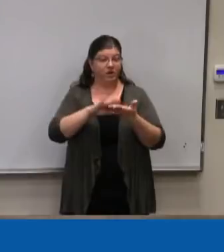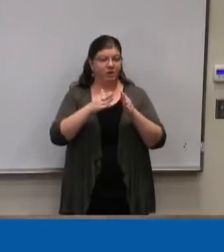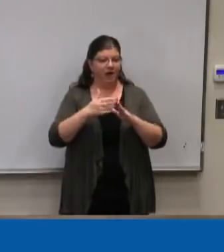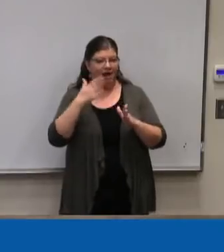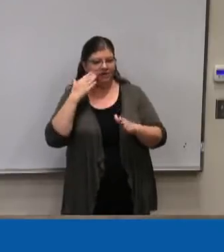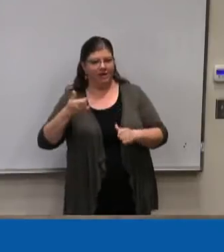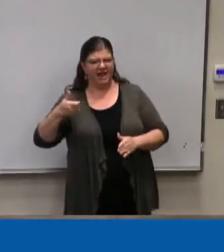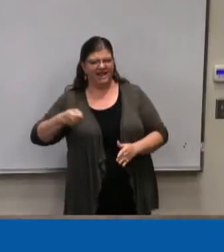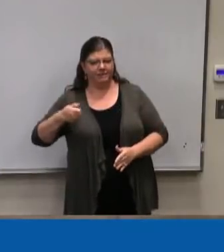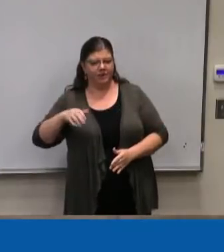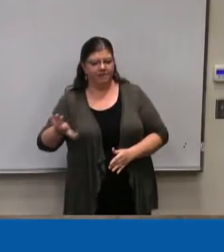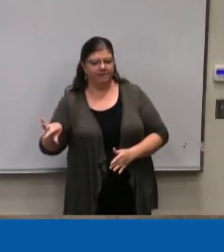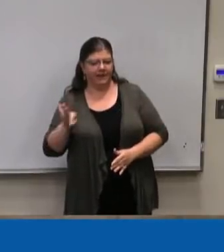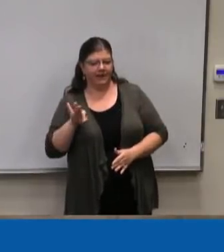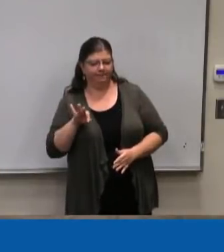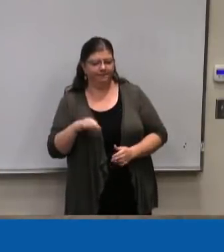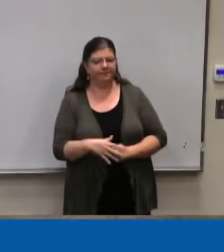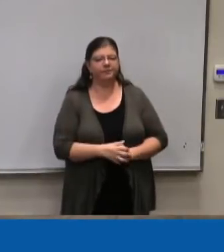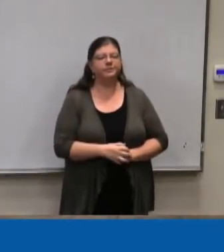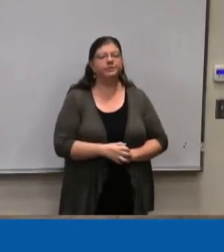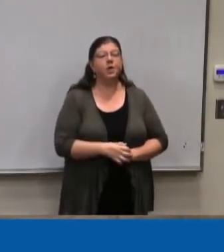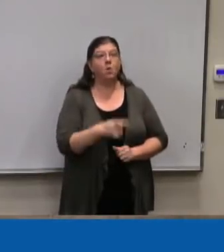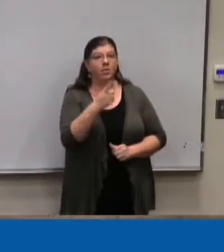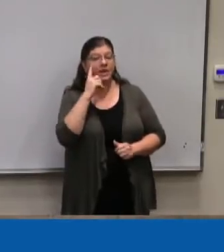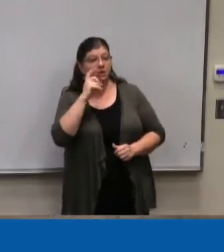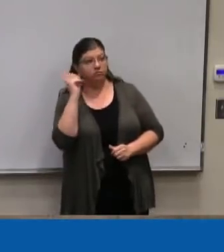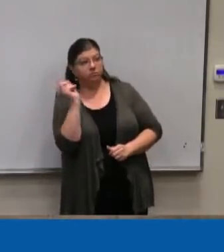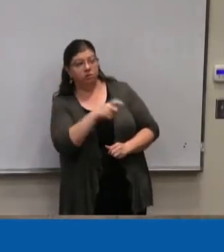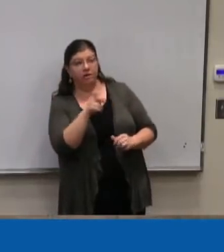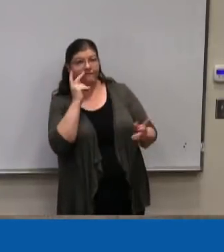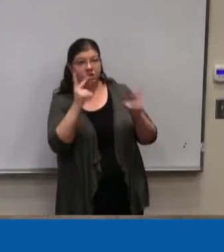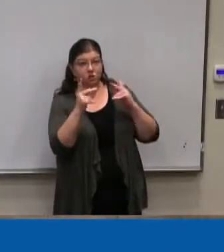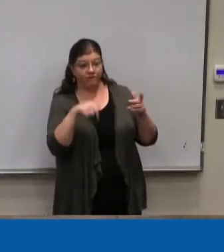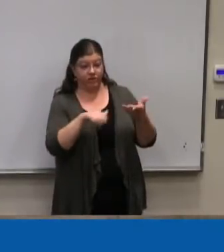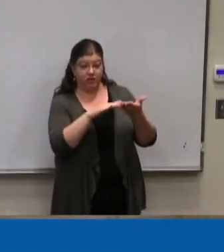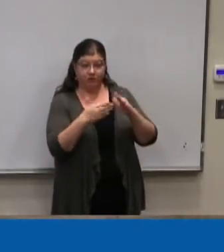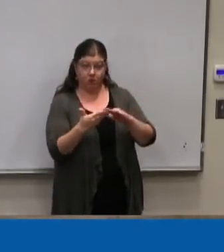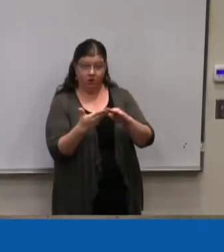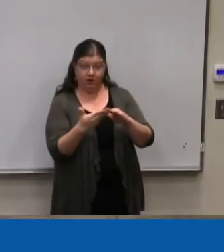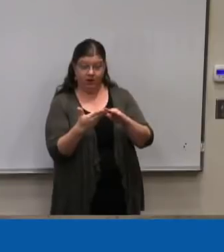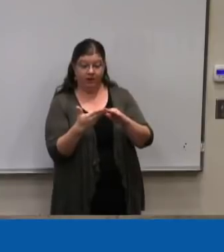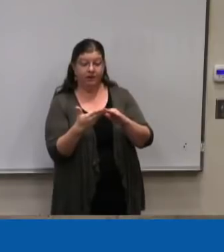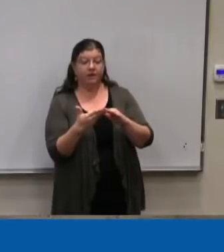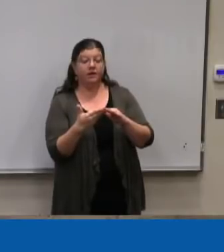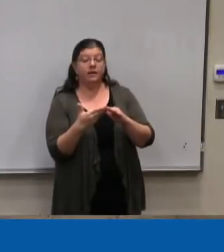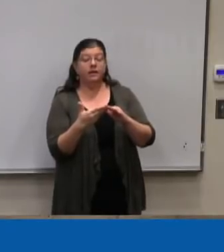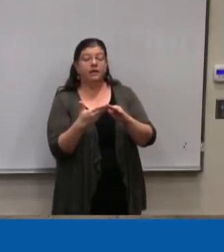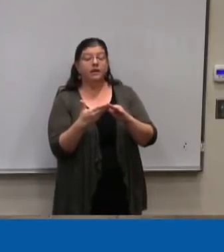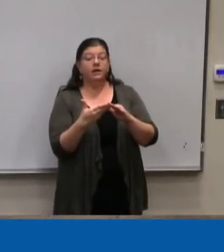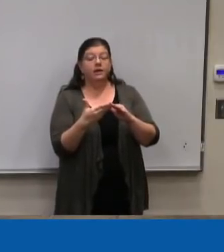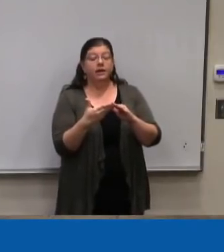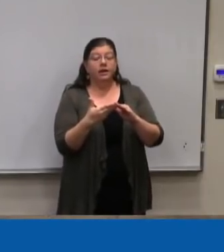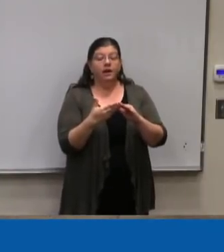and pick it up, but one thing that's been really a visual sign